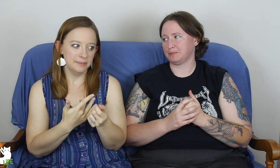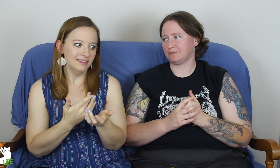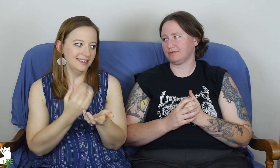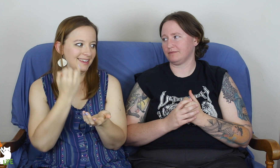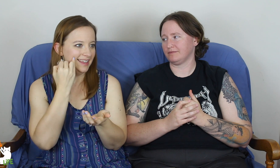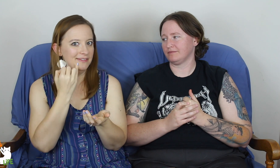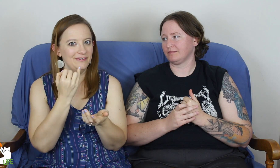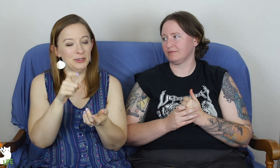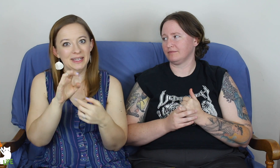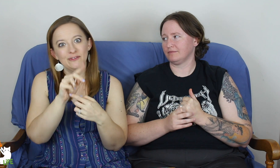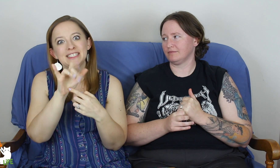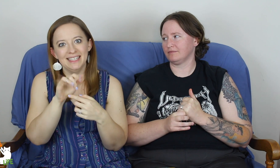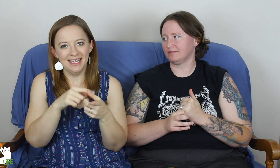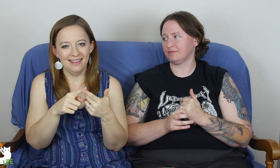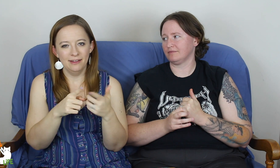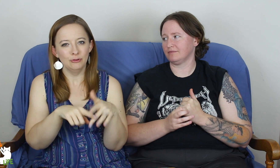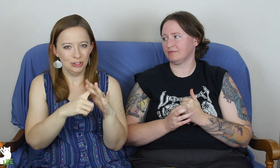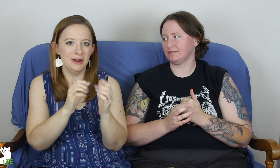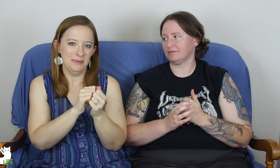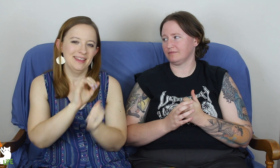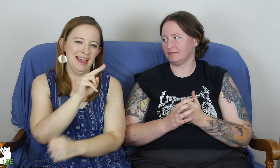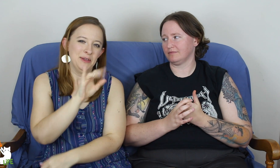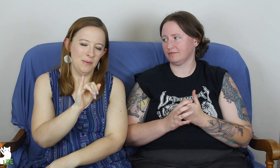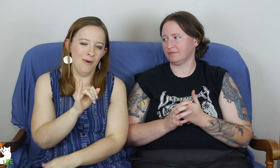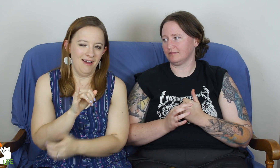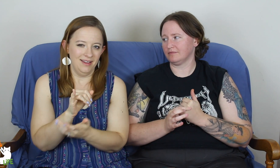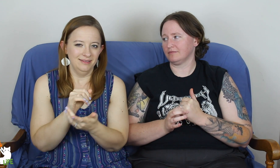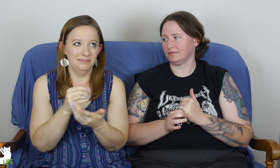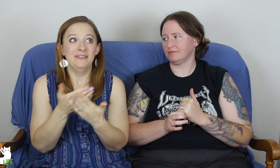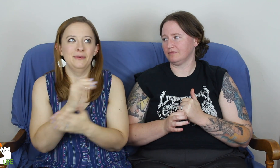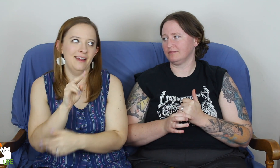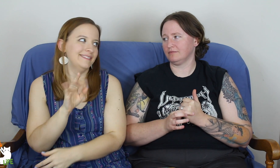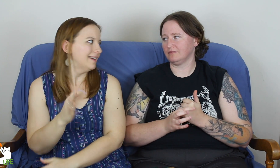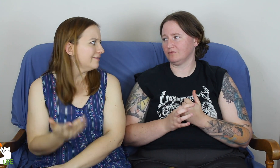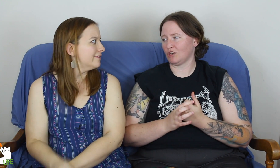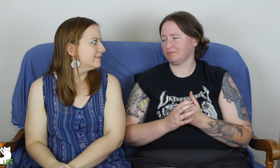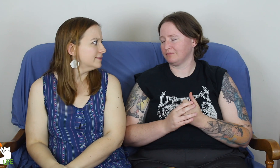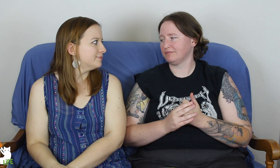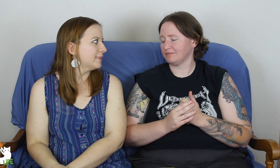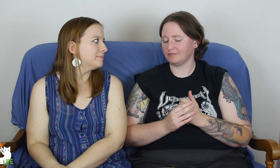Typically if you need to go to the fertility clinic, you start with IUI before IVF.